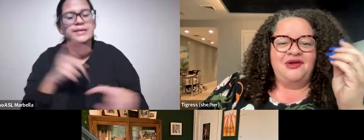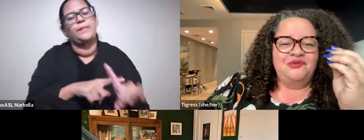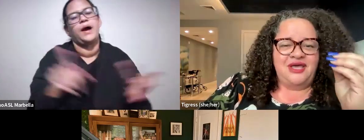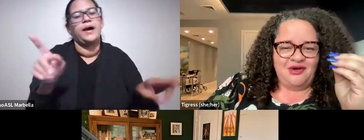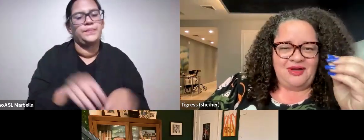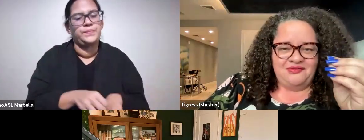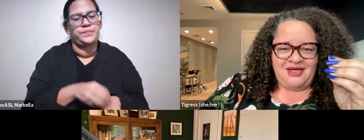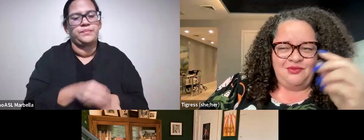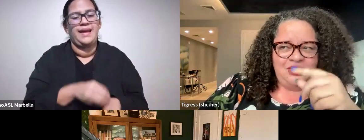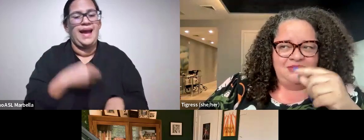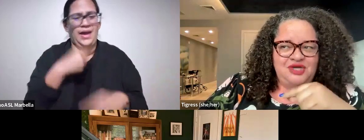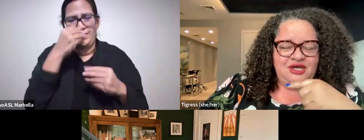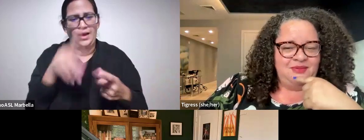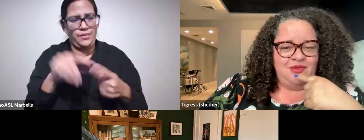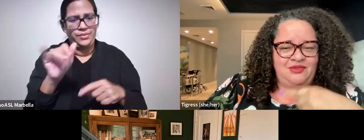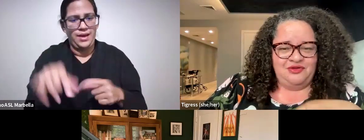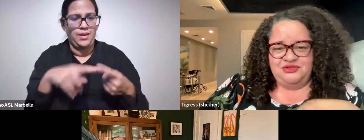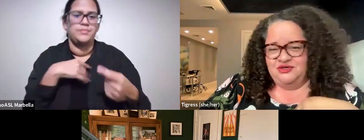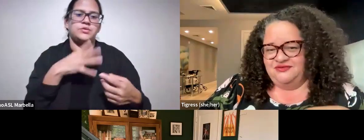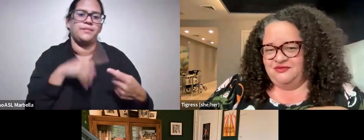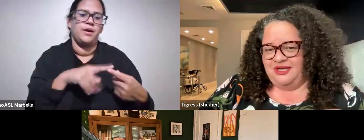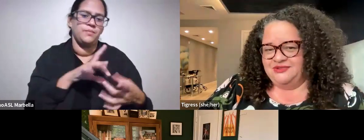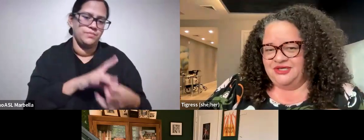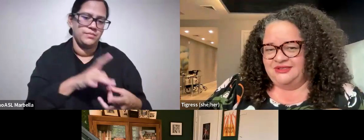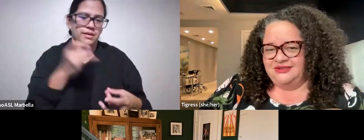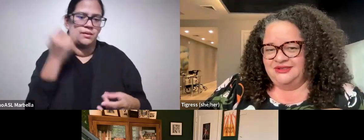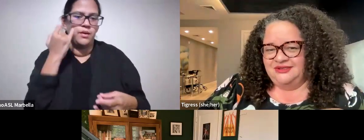I don't care about that when I'm talking about whether you deserve civil rights or not.